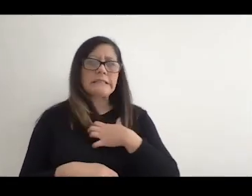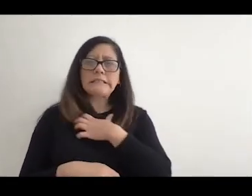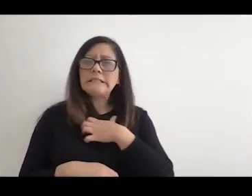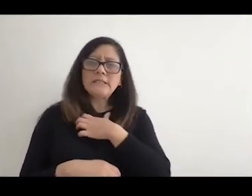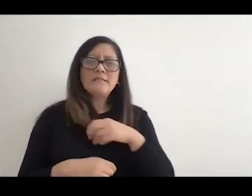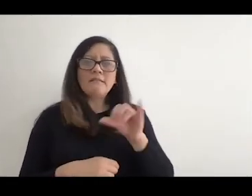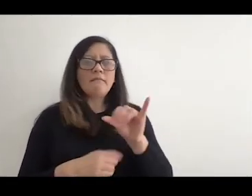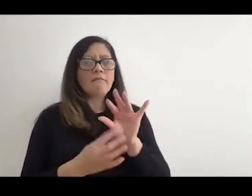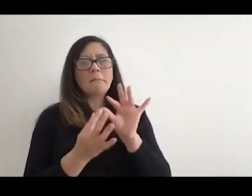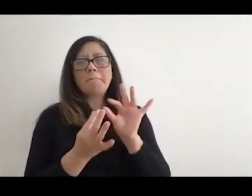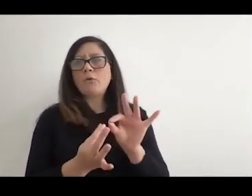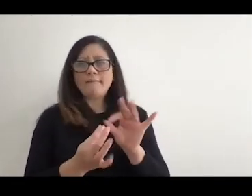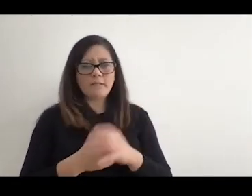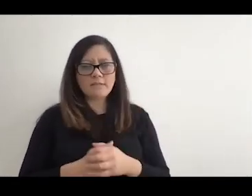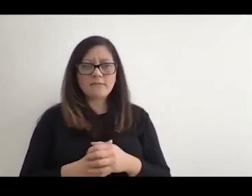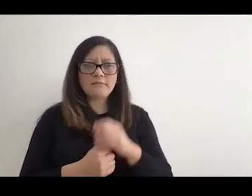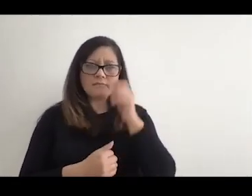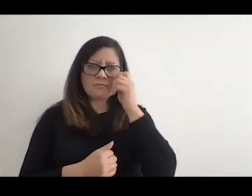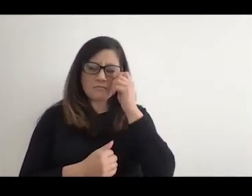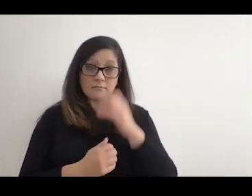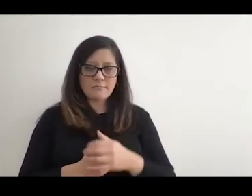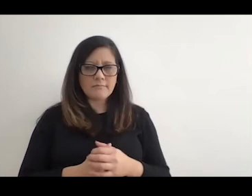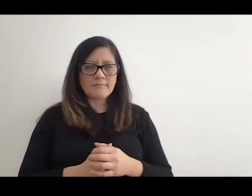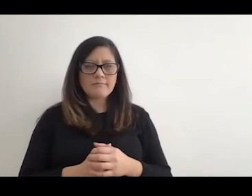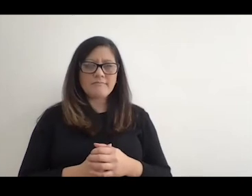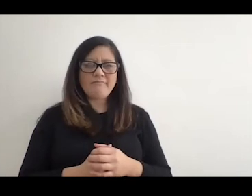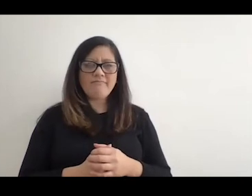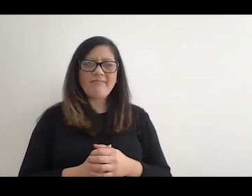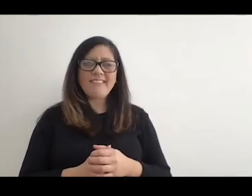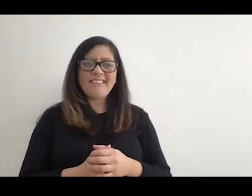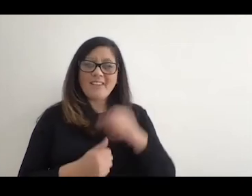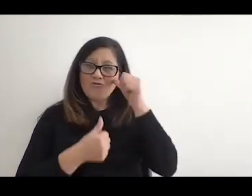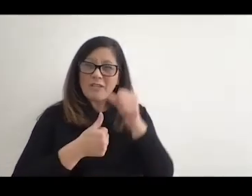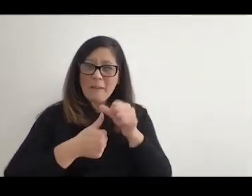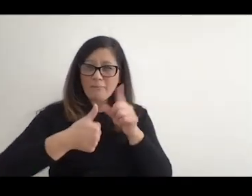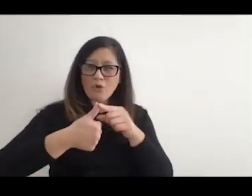And I think that that is what human centered design is for me.